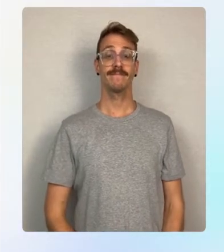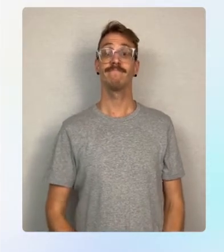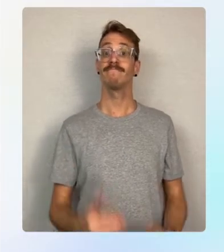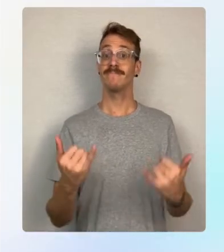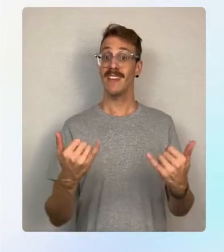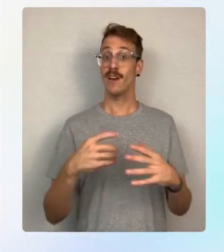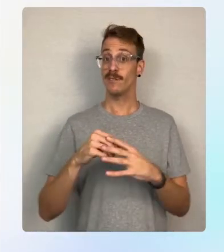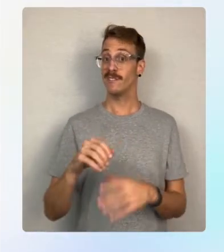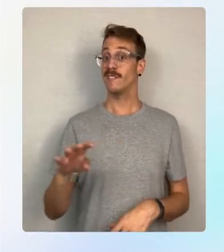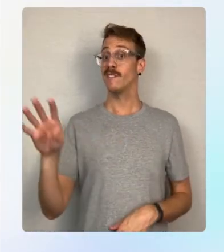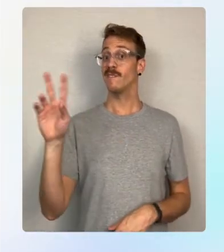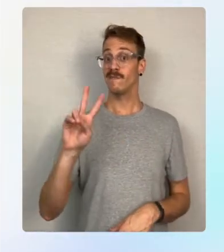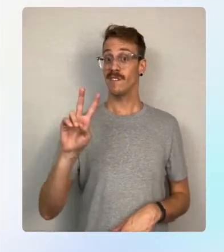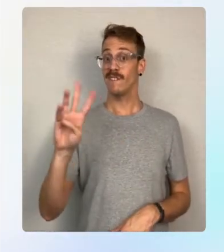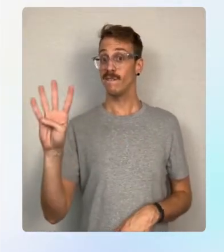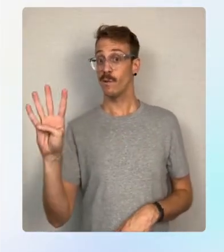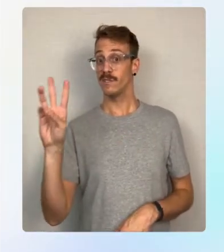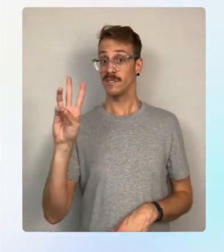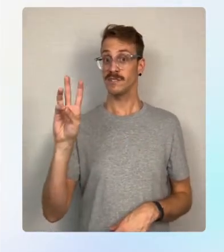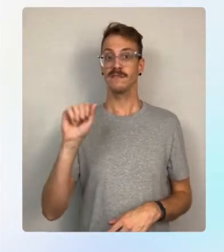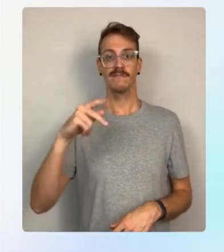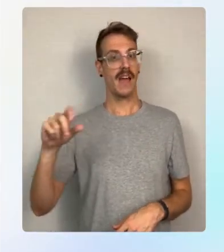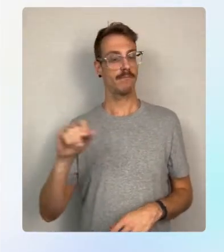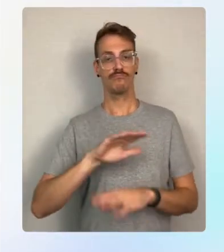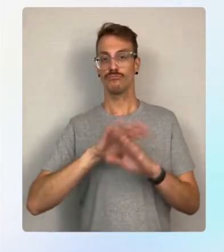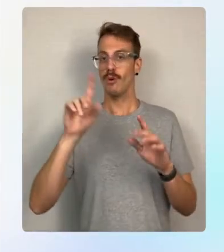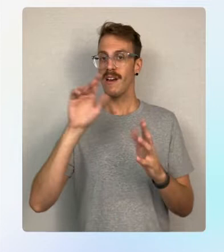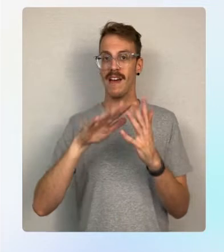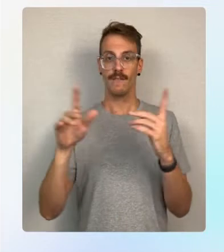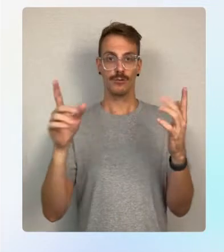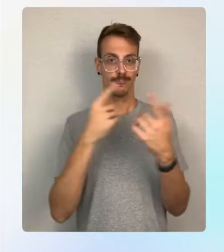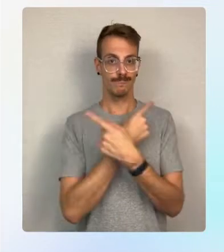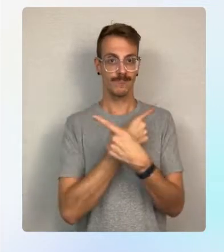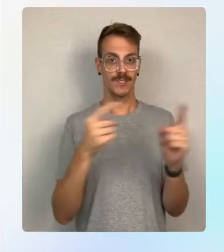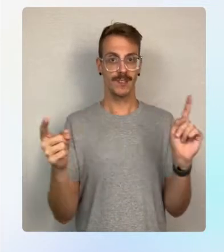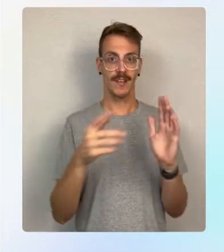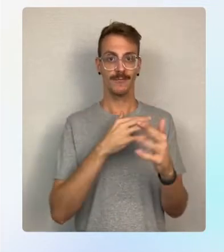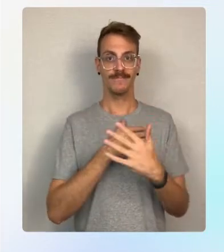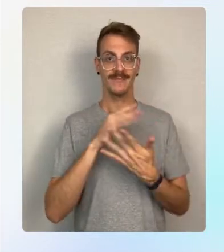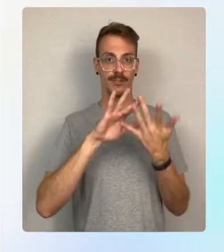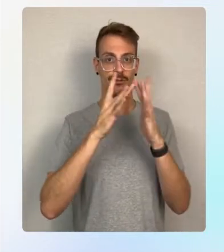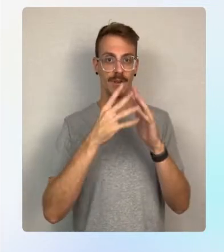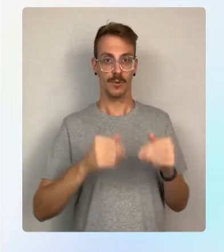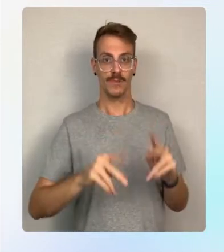Available in v46, applications will no longer need to declare internet permission in order